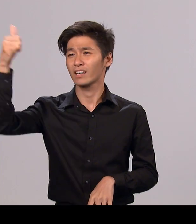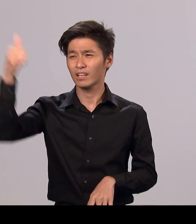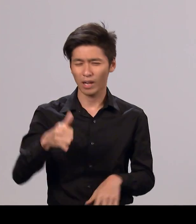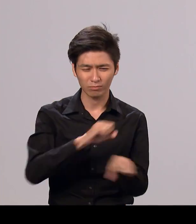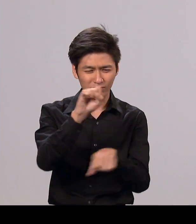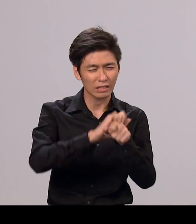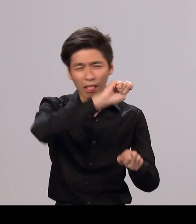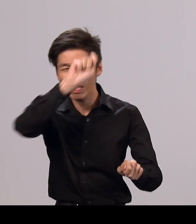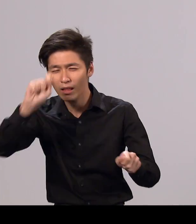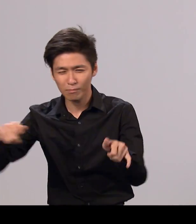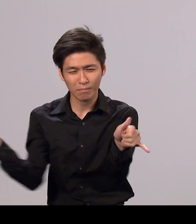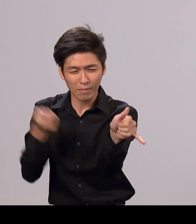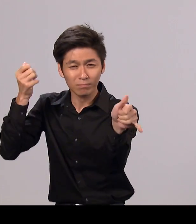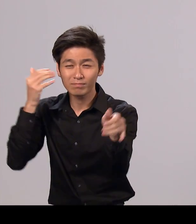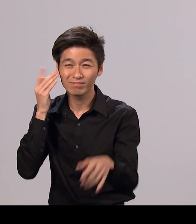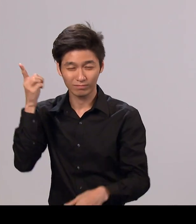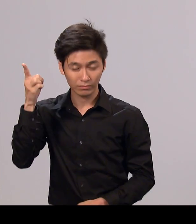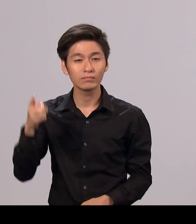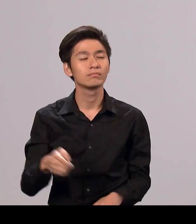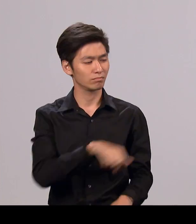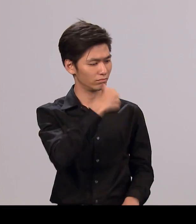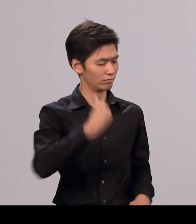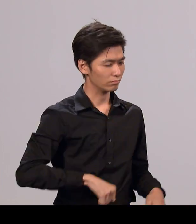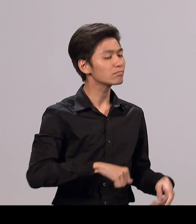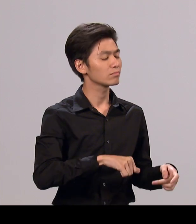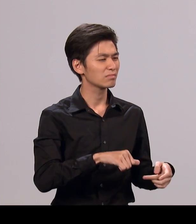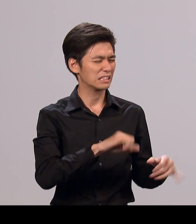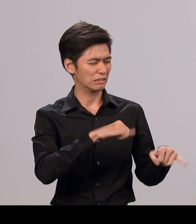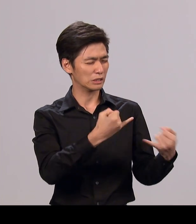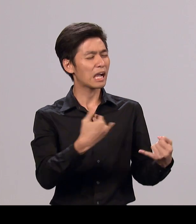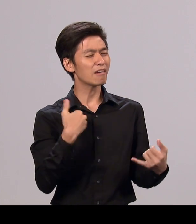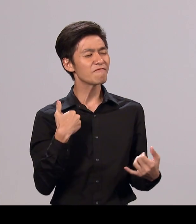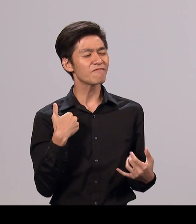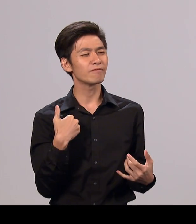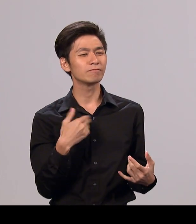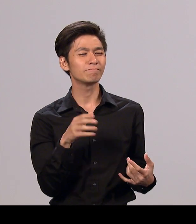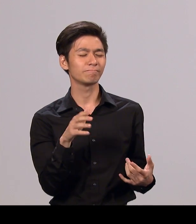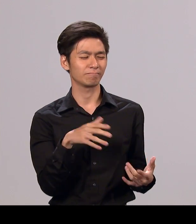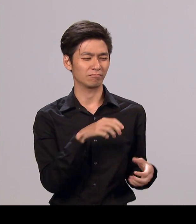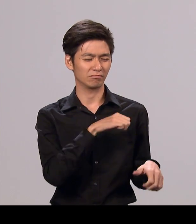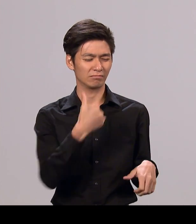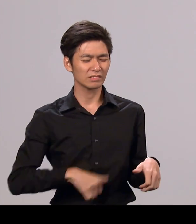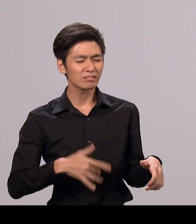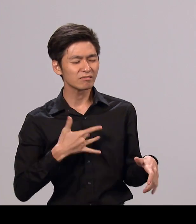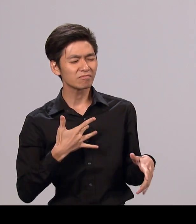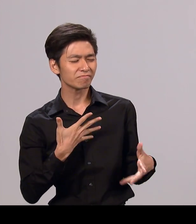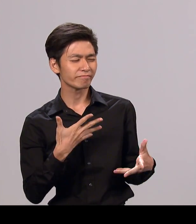and we have had issues with China too from time to time. When they felt that we did not sufficiently defer to their interests.